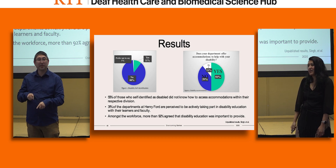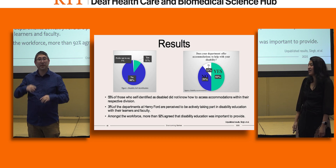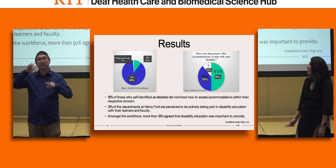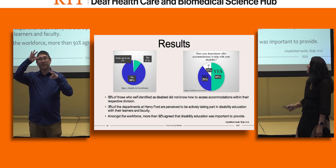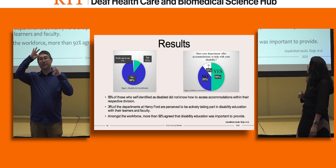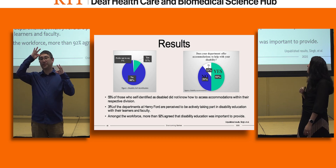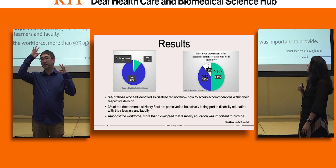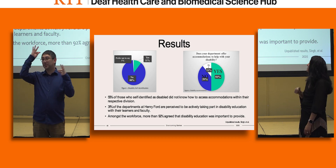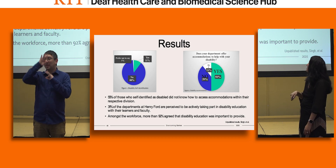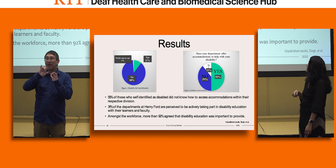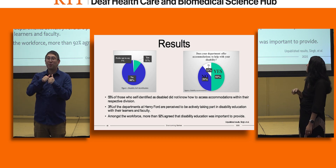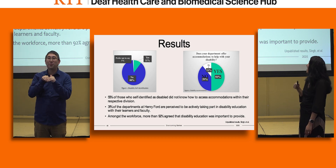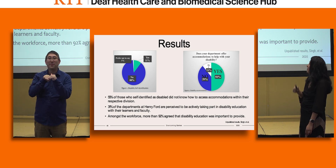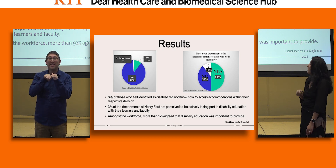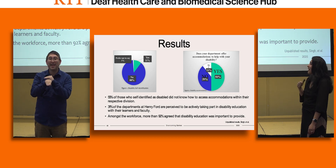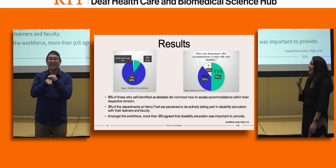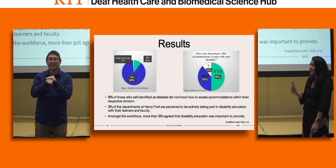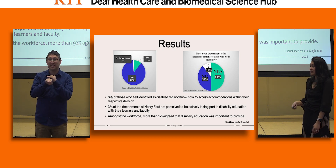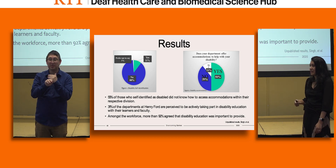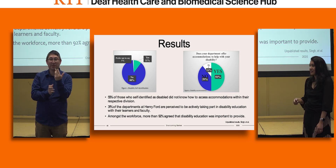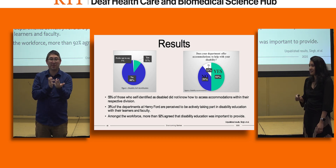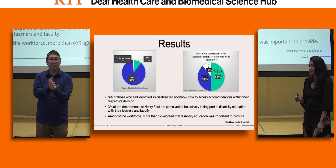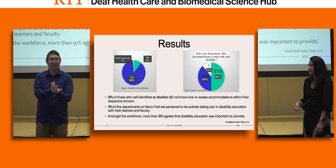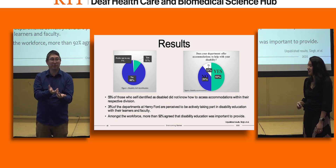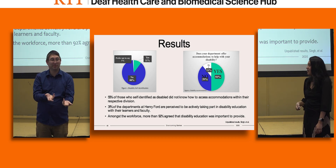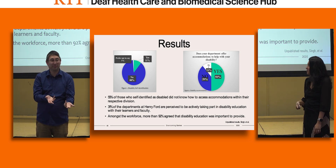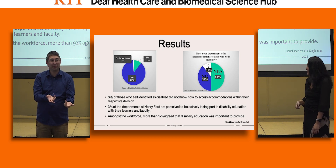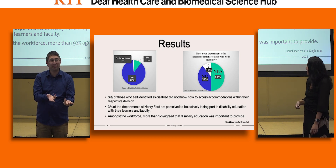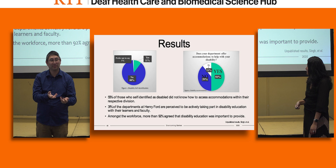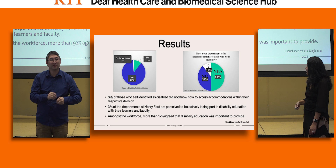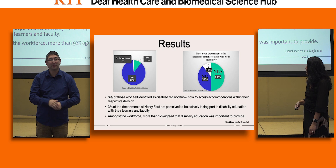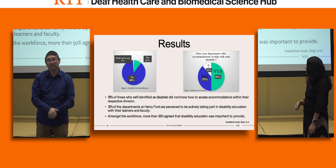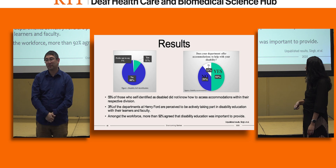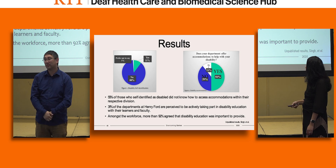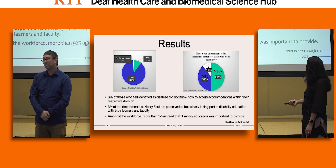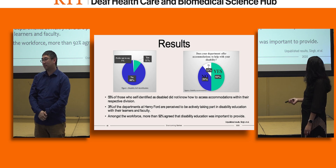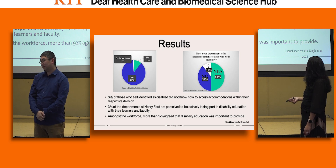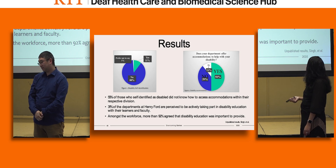had no idea how to access any accommodations.